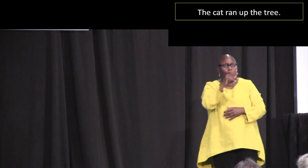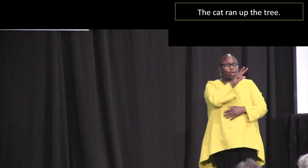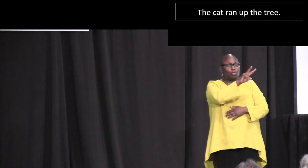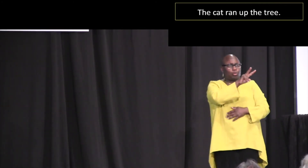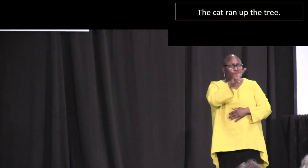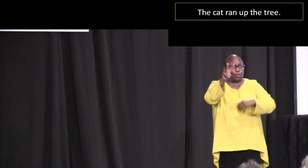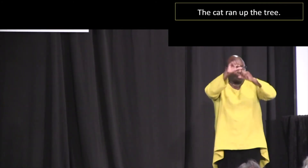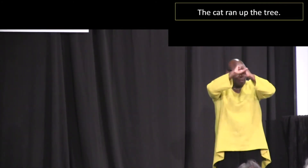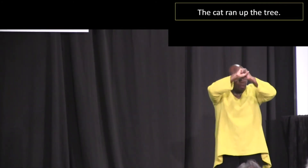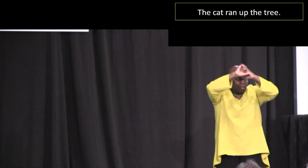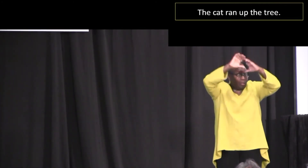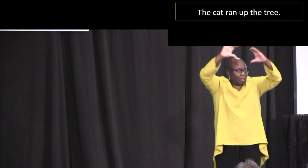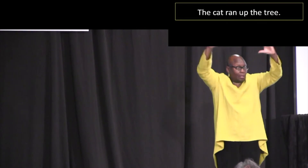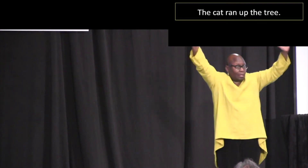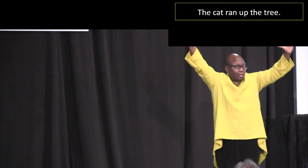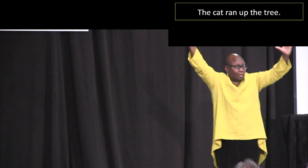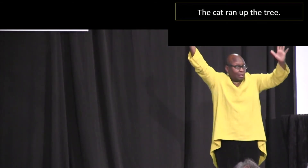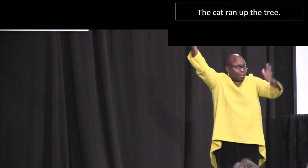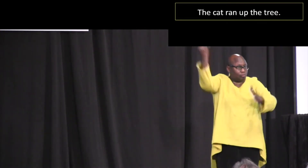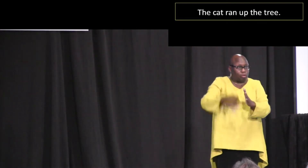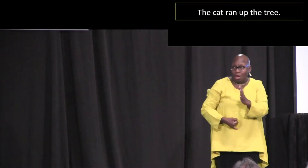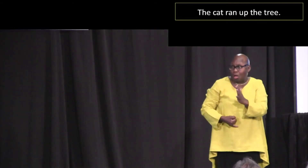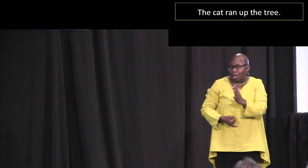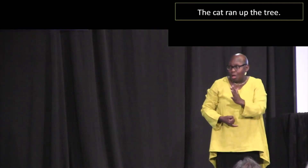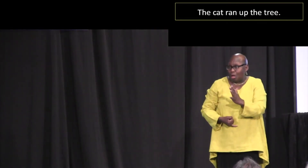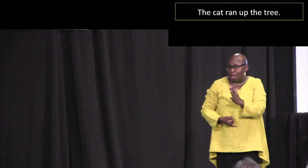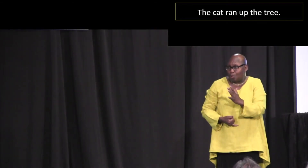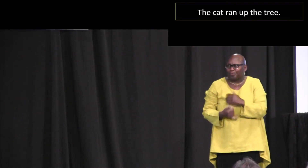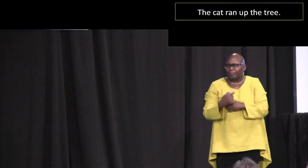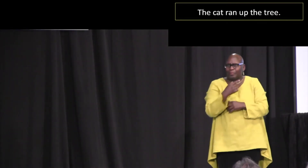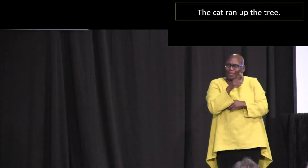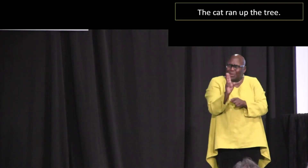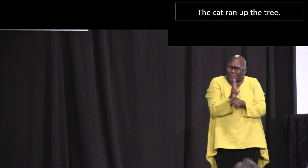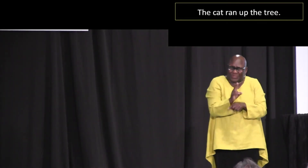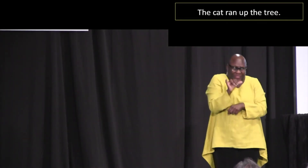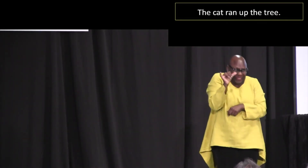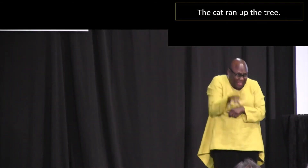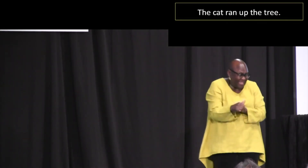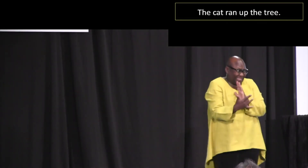path of the cat and that manages the temporal aspect fine.